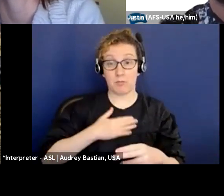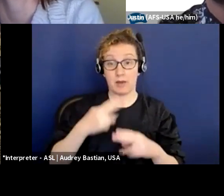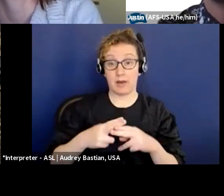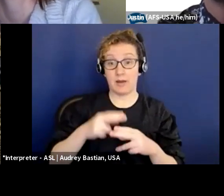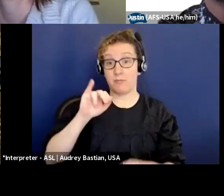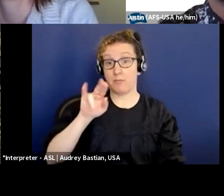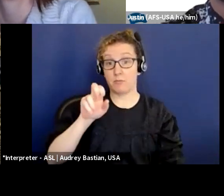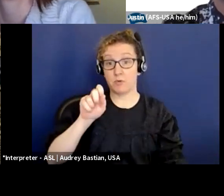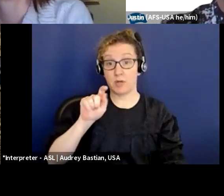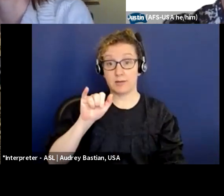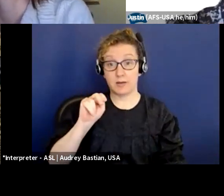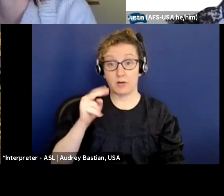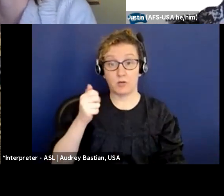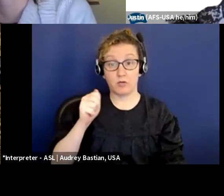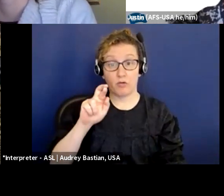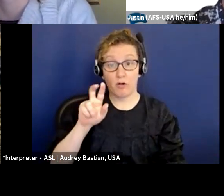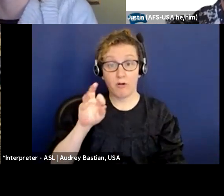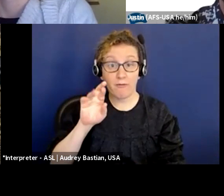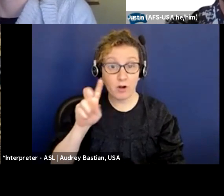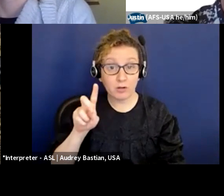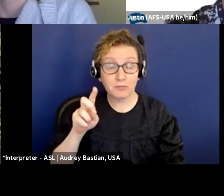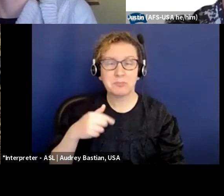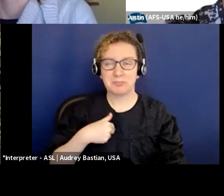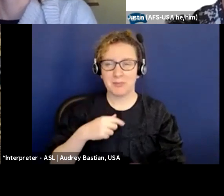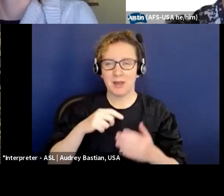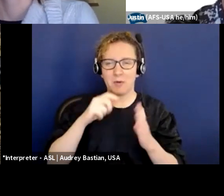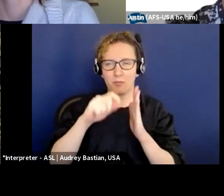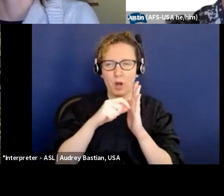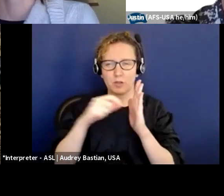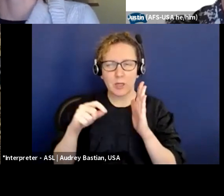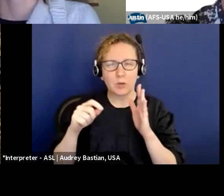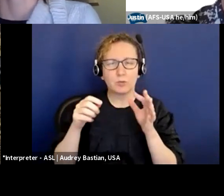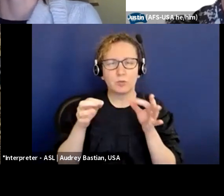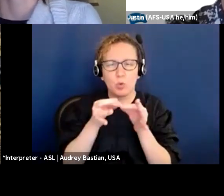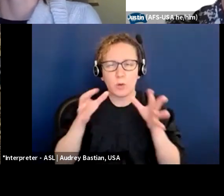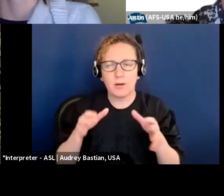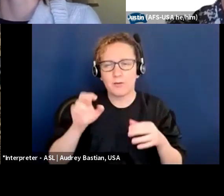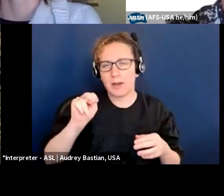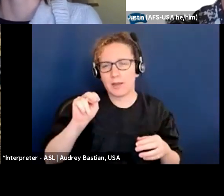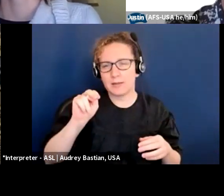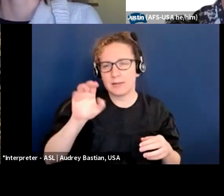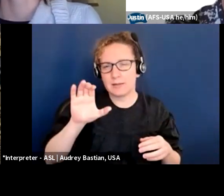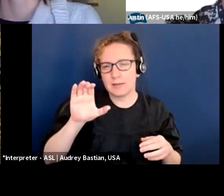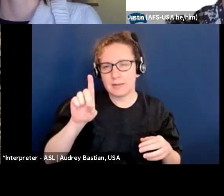am a Project Coordinator with the NCDE. I think now, what I'm going to do is go ahead